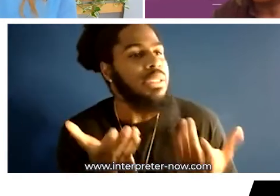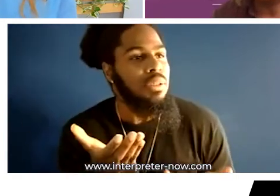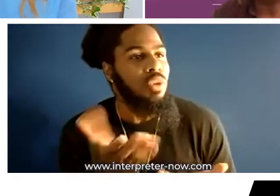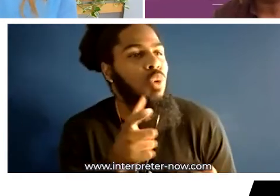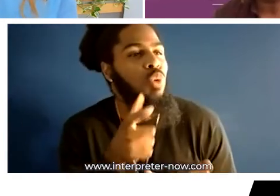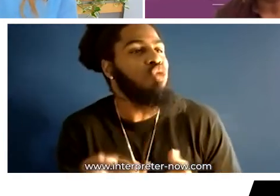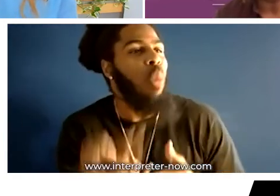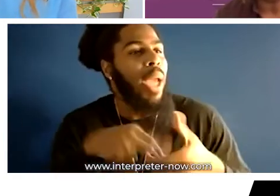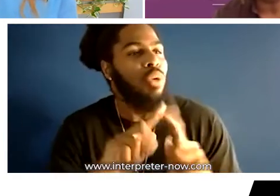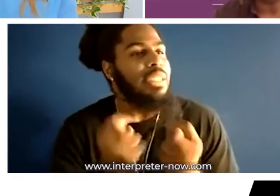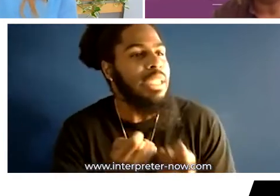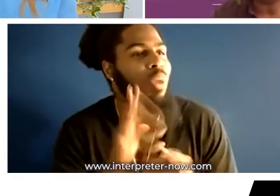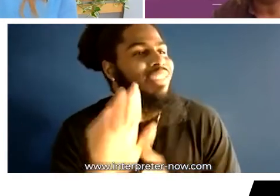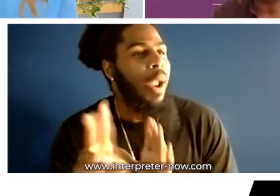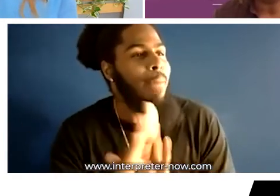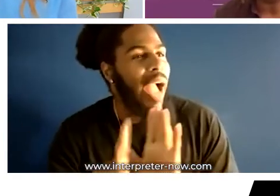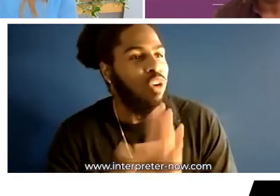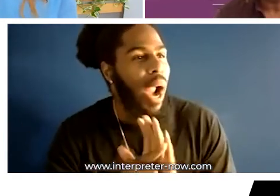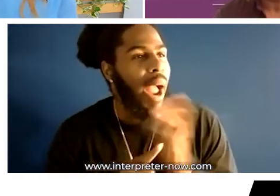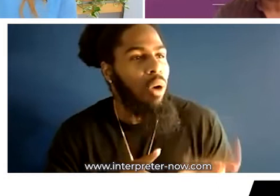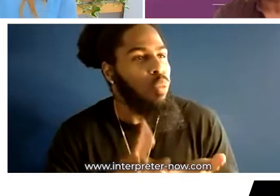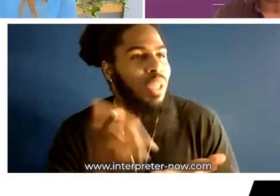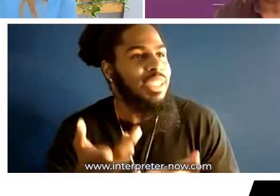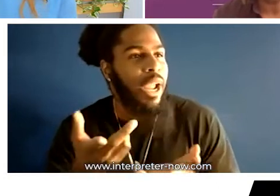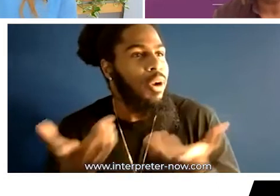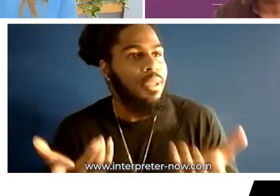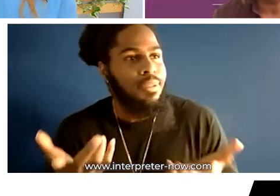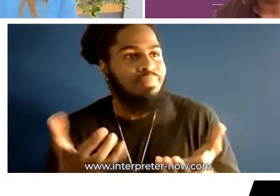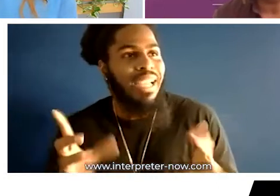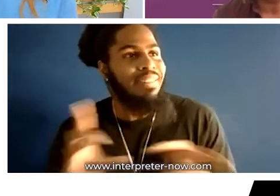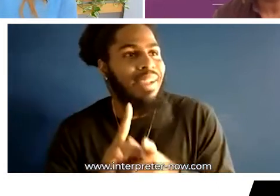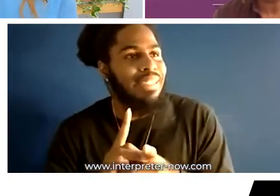"What are those intersecting identities that could be of value to some of the communities